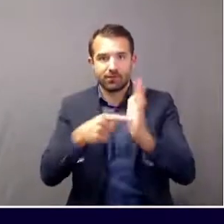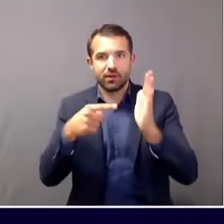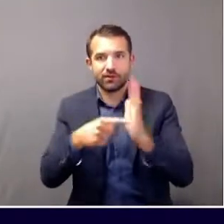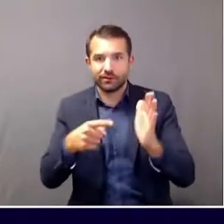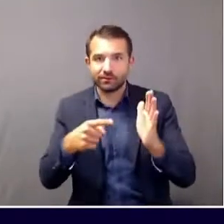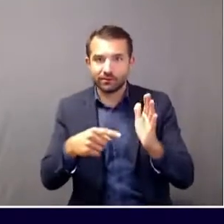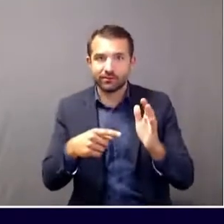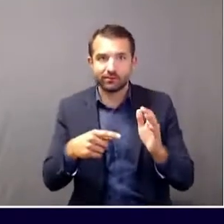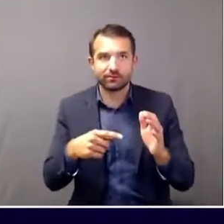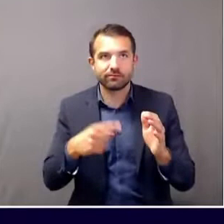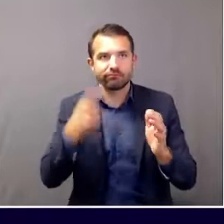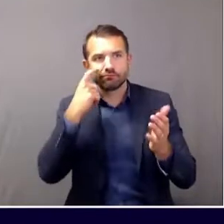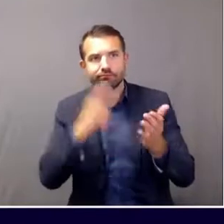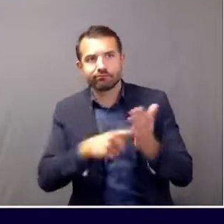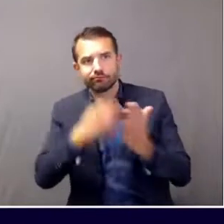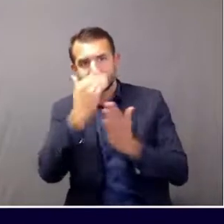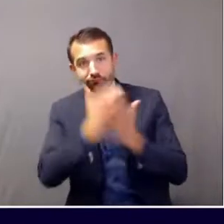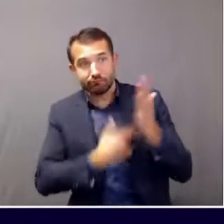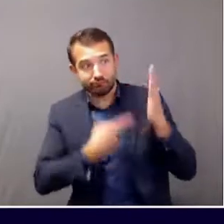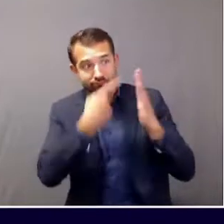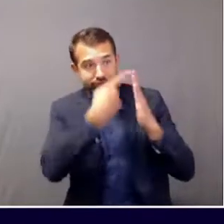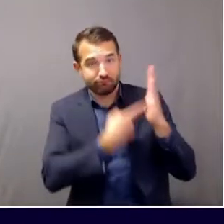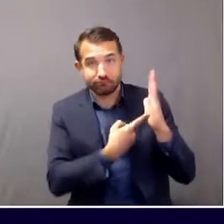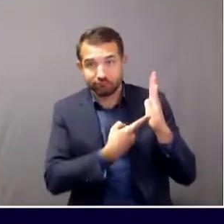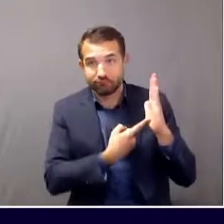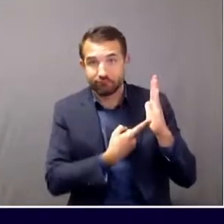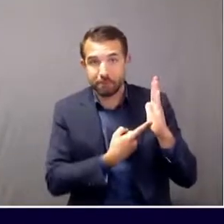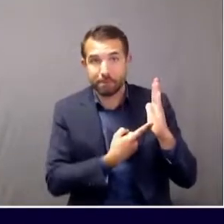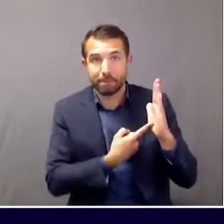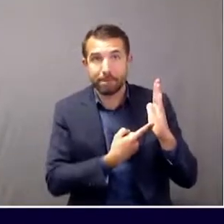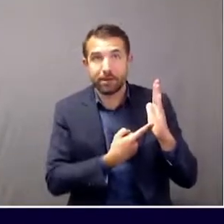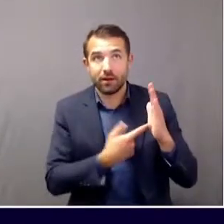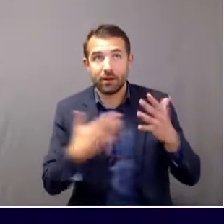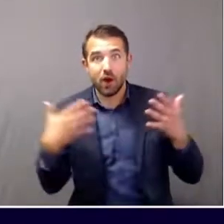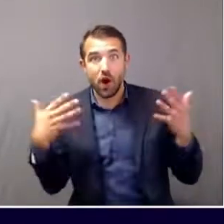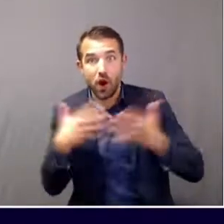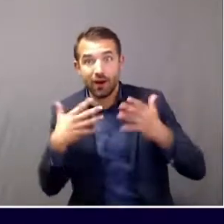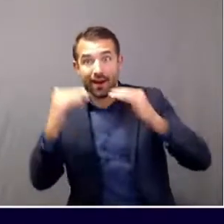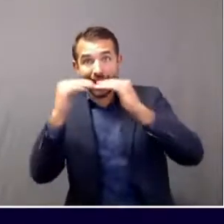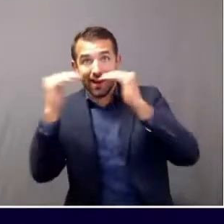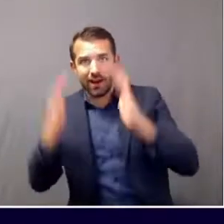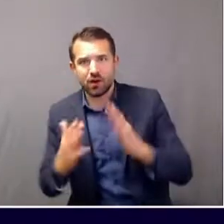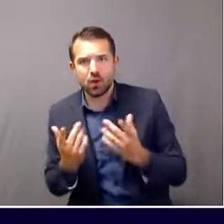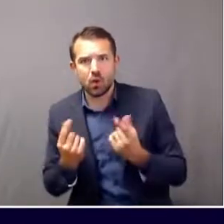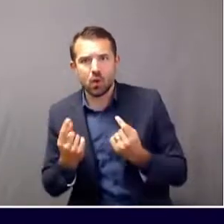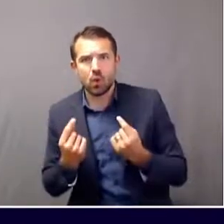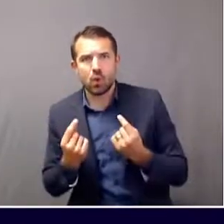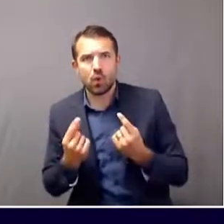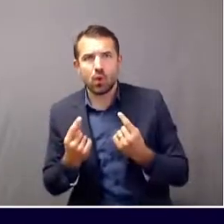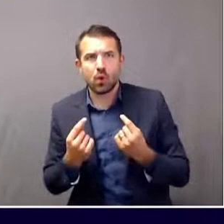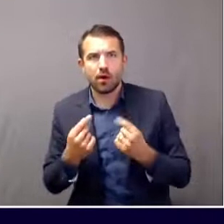information on haunted houses